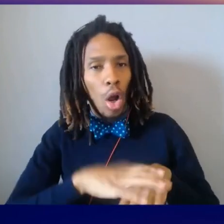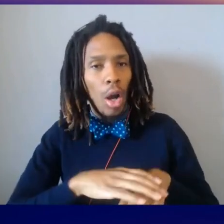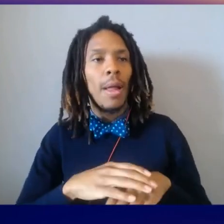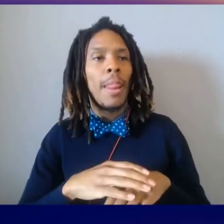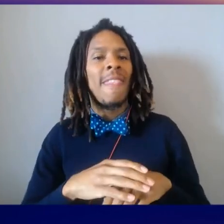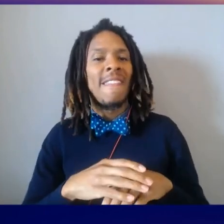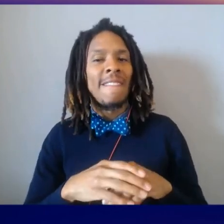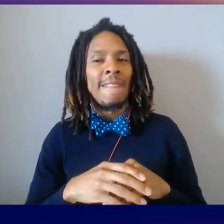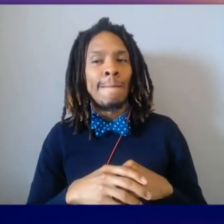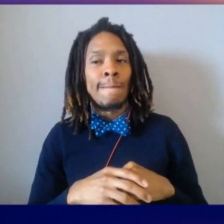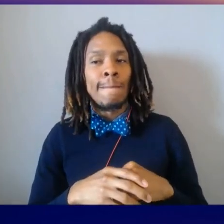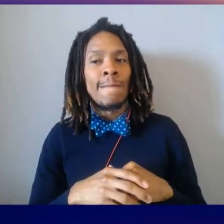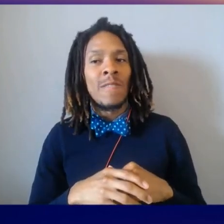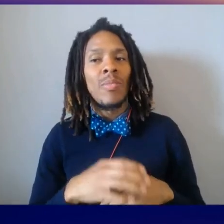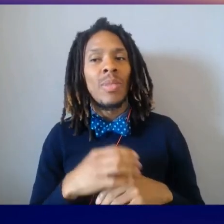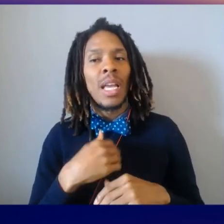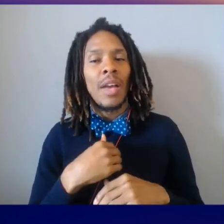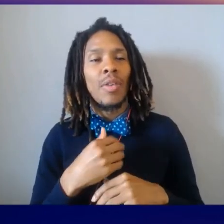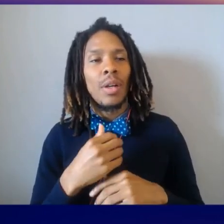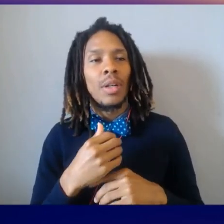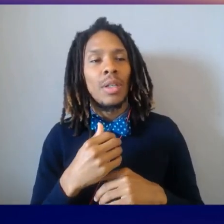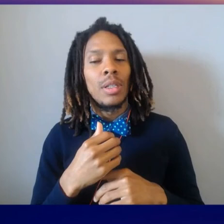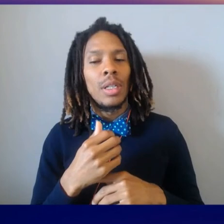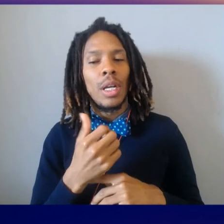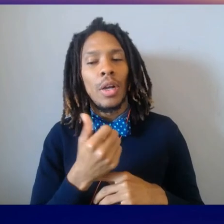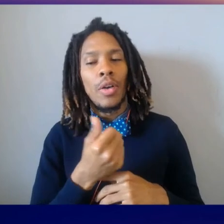There's a couple of things I didn't get a chance to highlight.